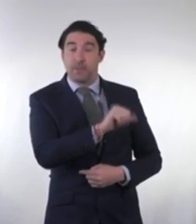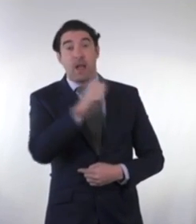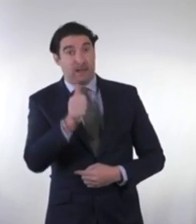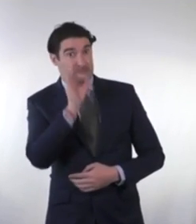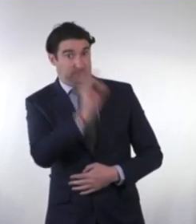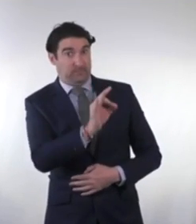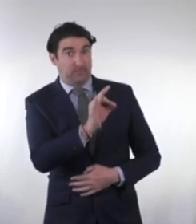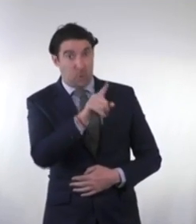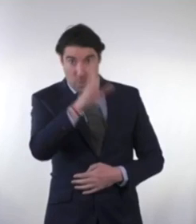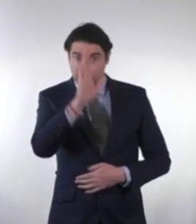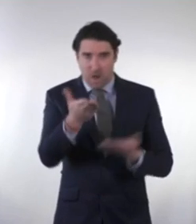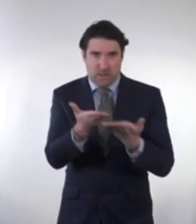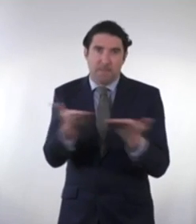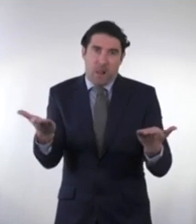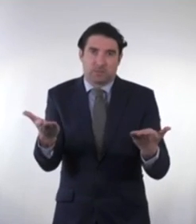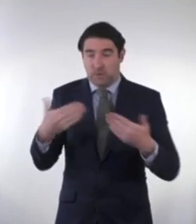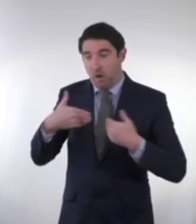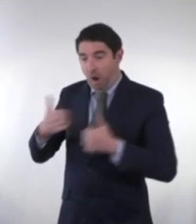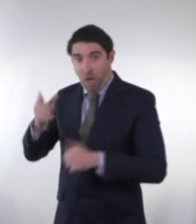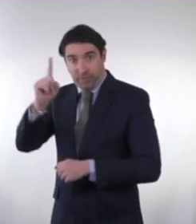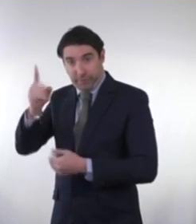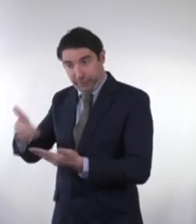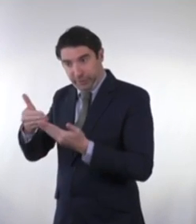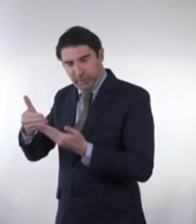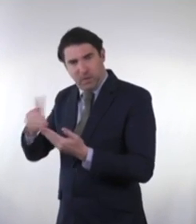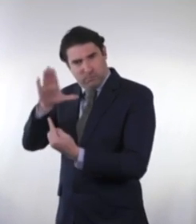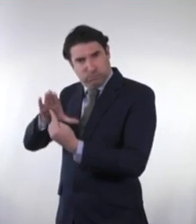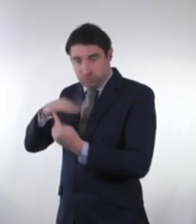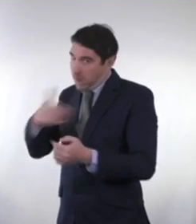Government have made—for which, as I have said repeatedly, I take full responsibility—but